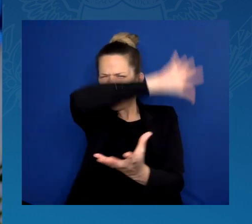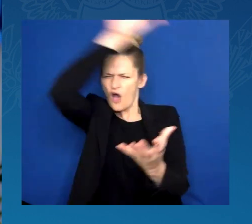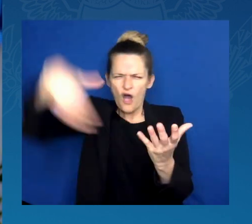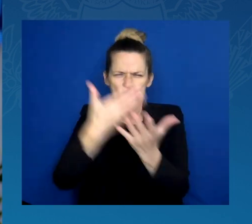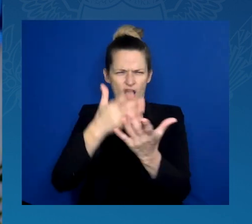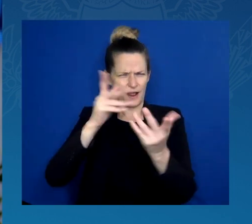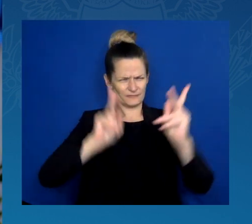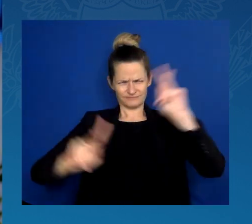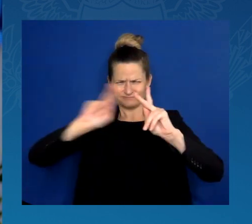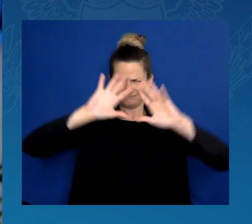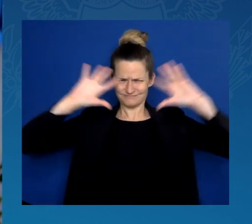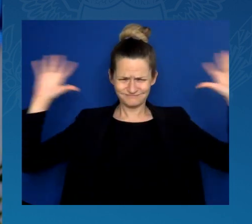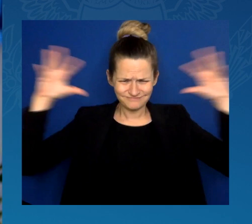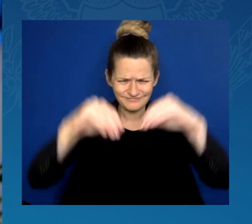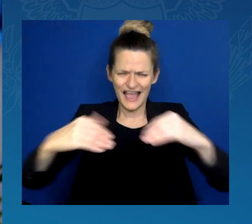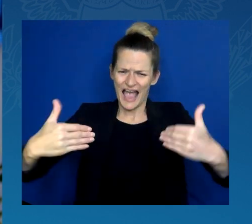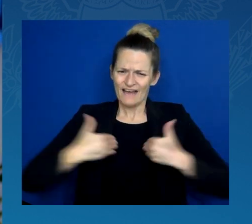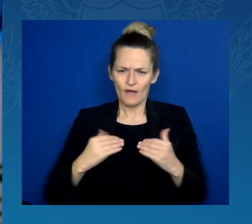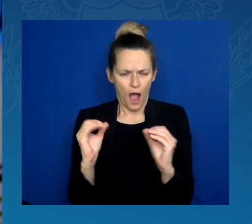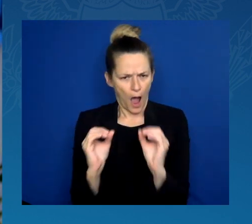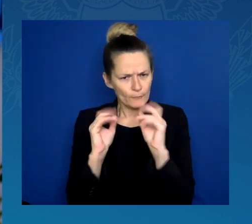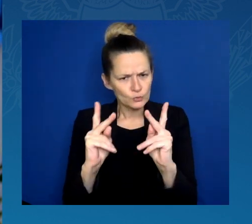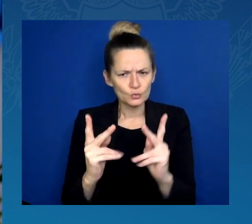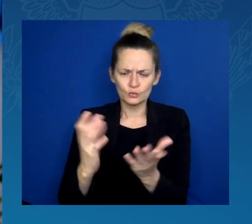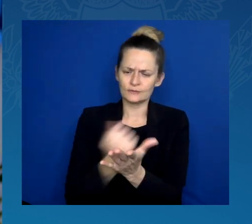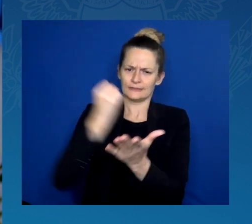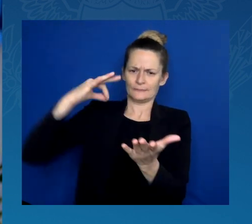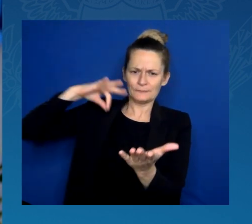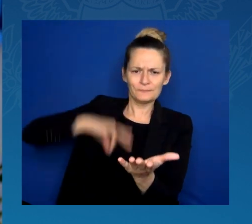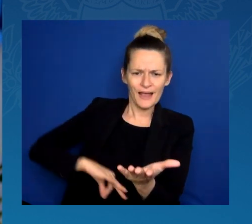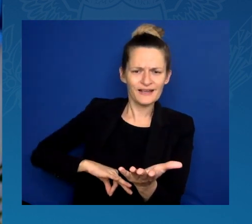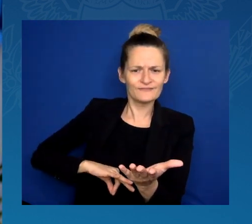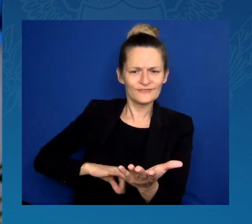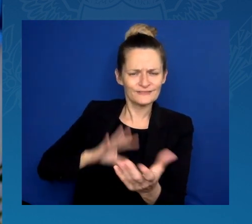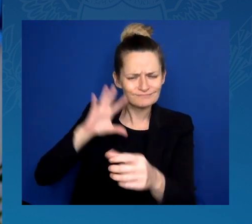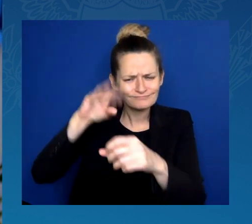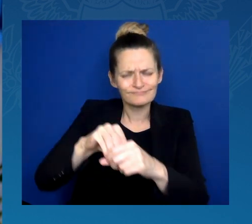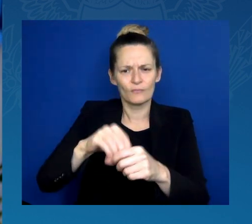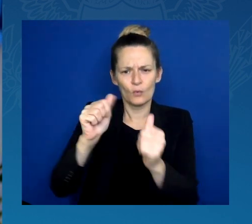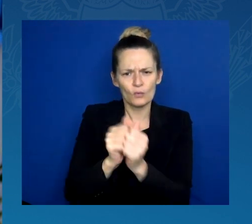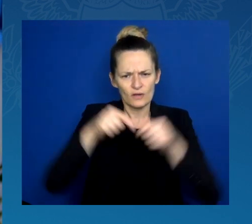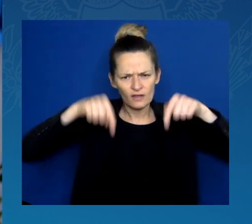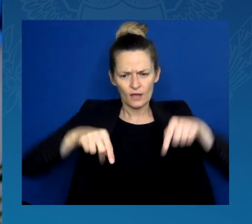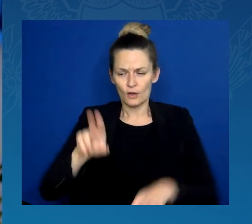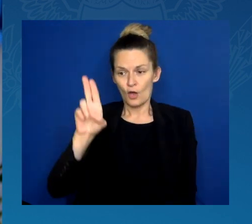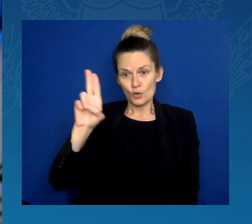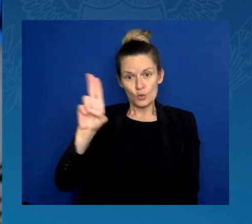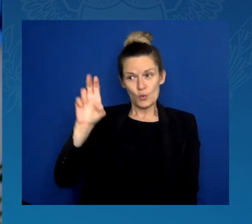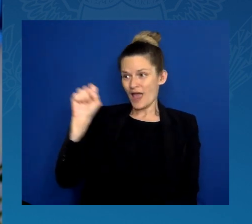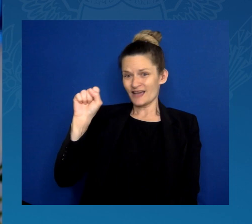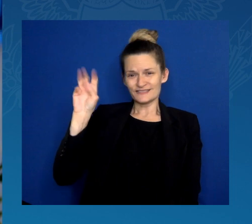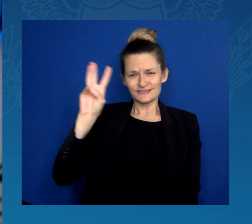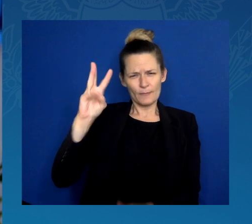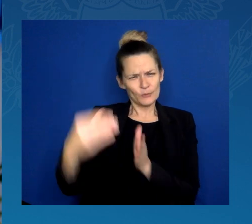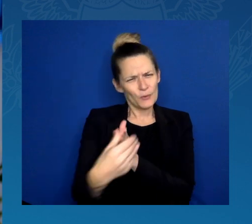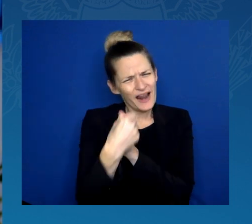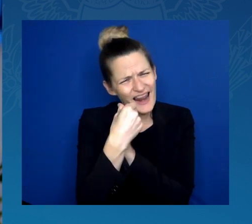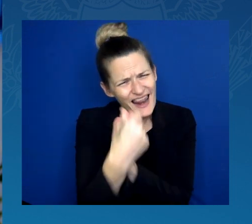The USW is charting that new era. You are fighting for better wages,